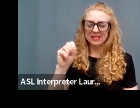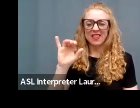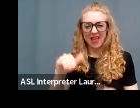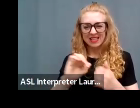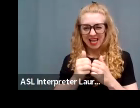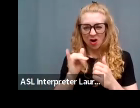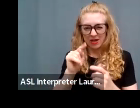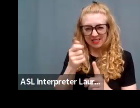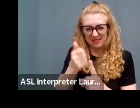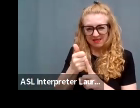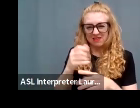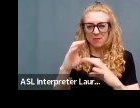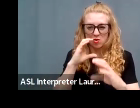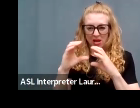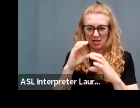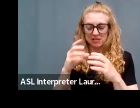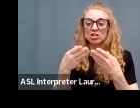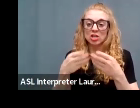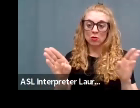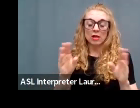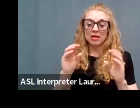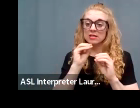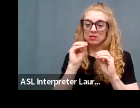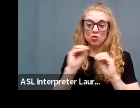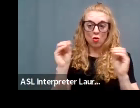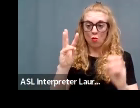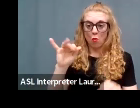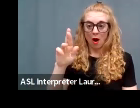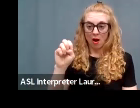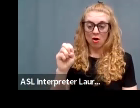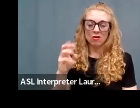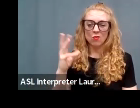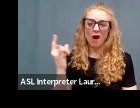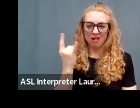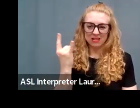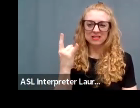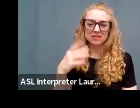generally it is Wireless using uh protocols we'll talk about next but sometimes they're